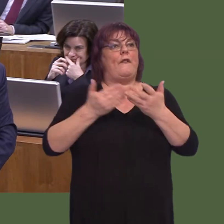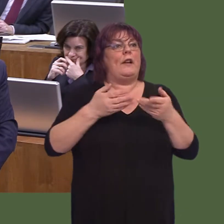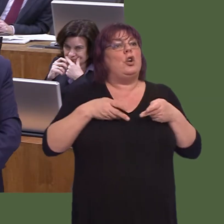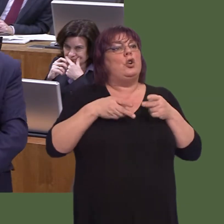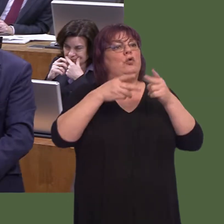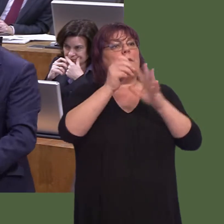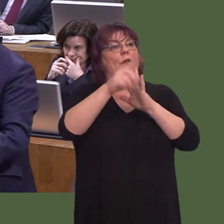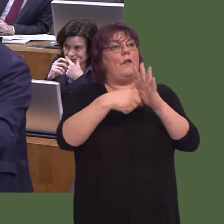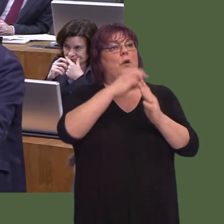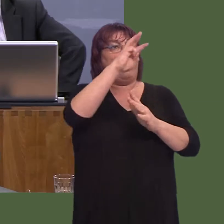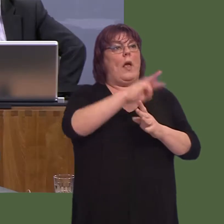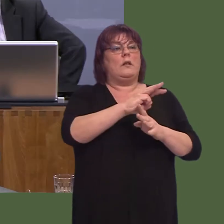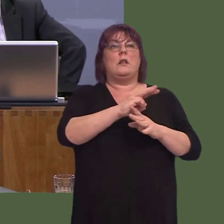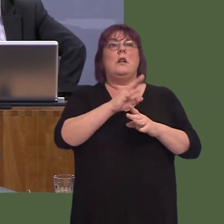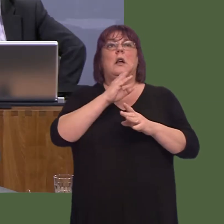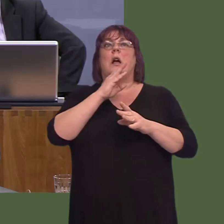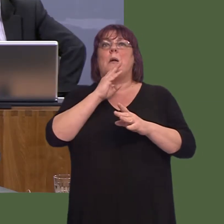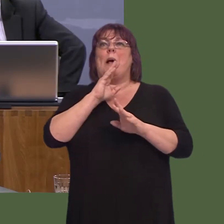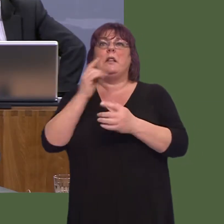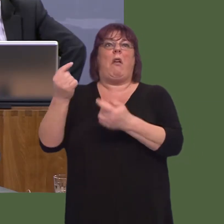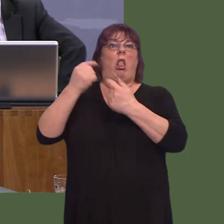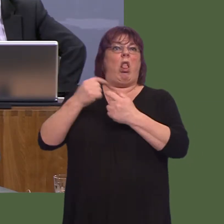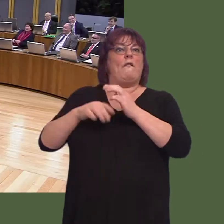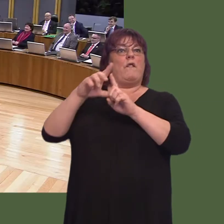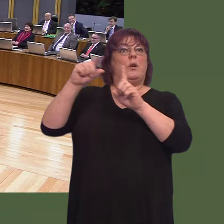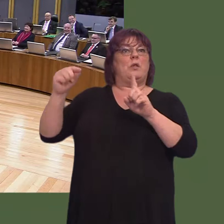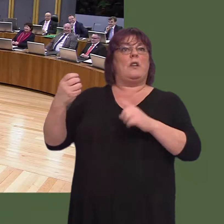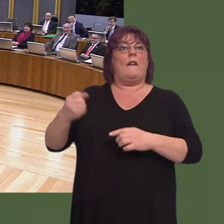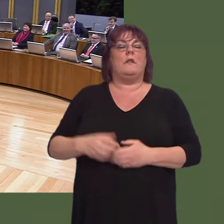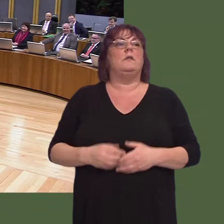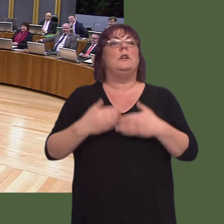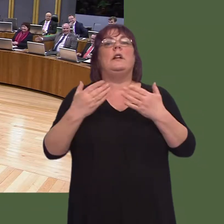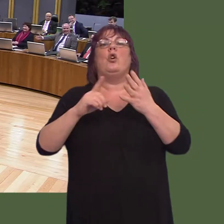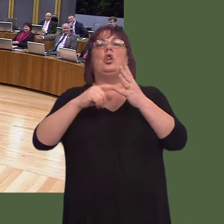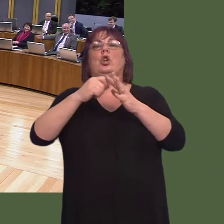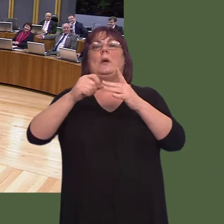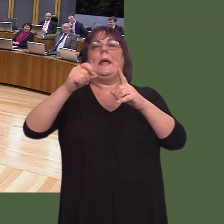from the Conservatives. Y Llywydd / The Llywydd: Leader of the UKIP